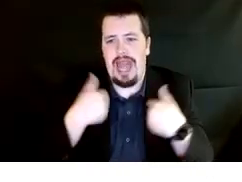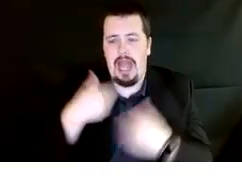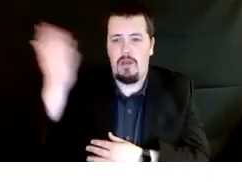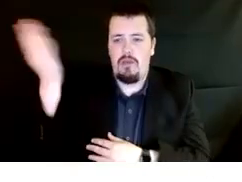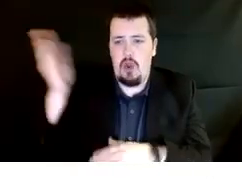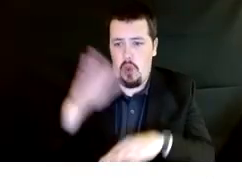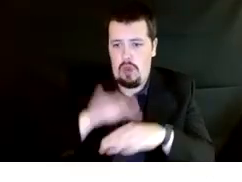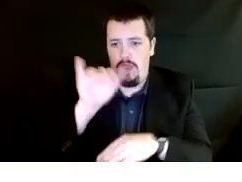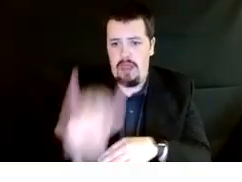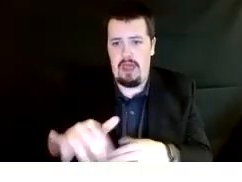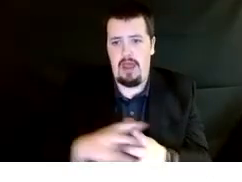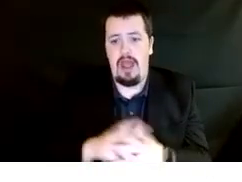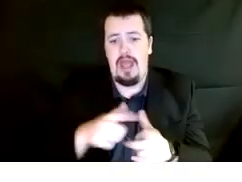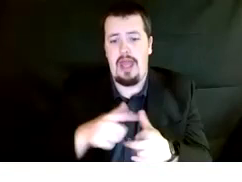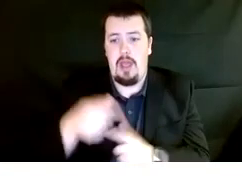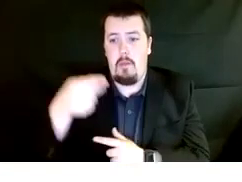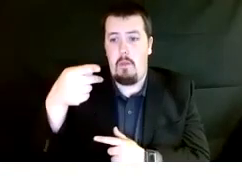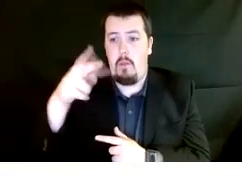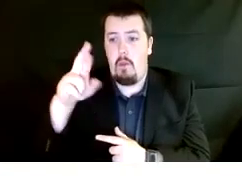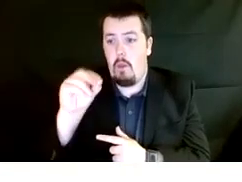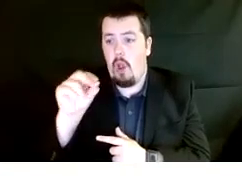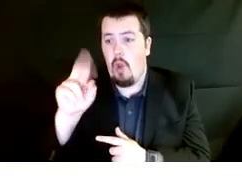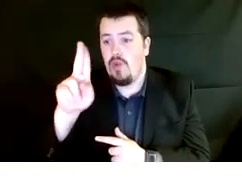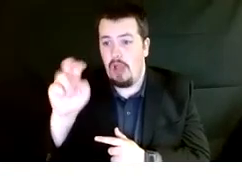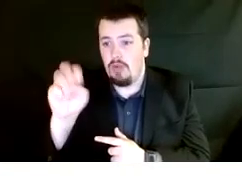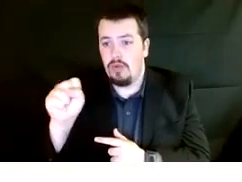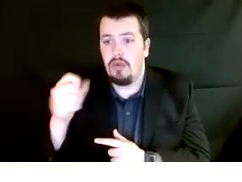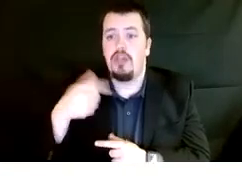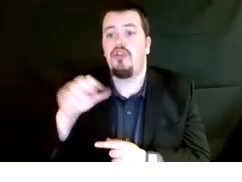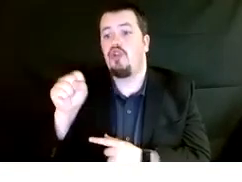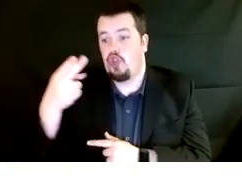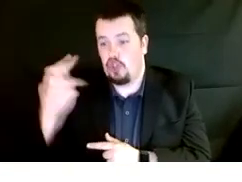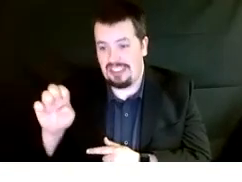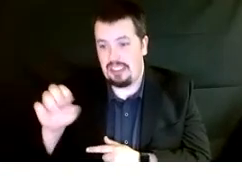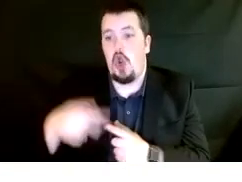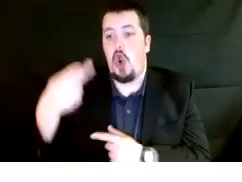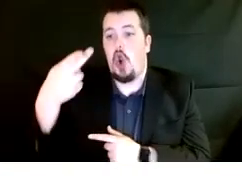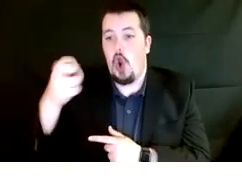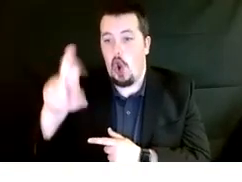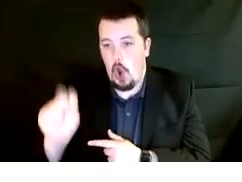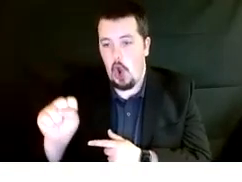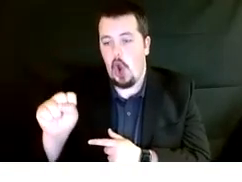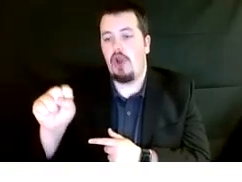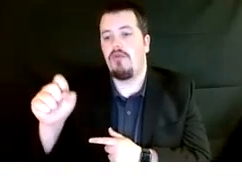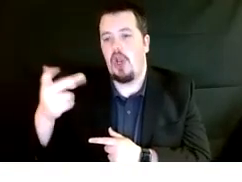it and the pronouns I use are she her and hers and I'm going to turn it over to Brian Keller